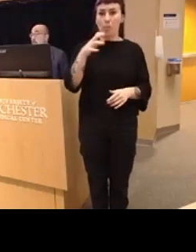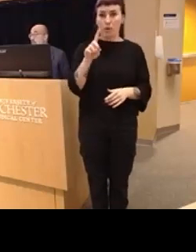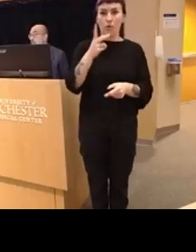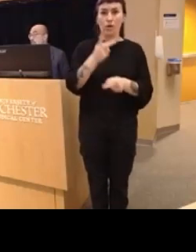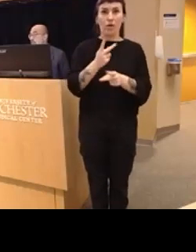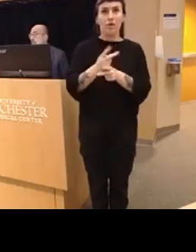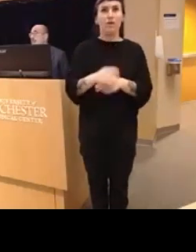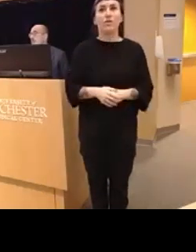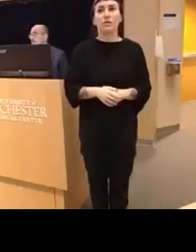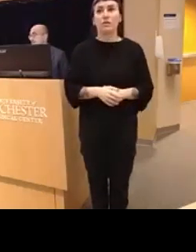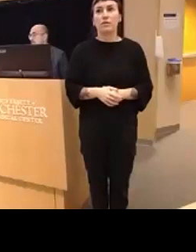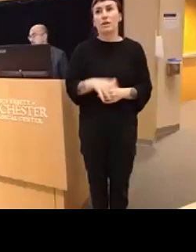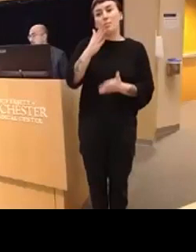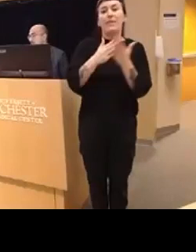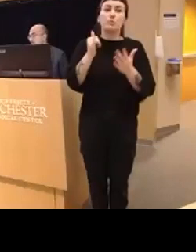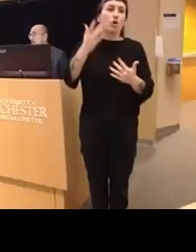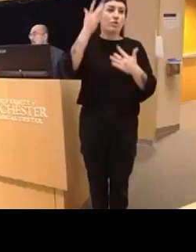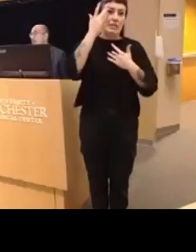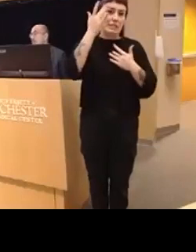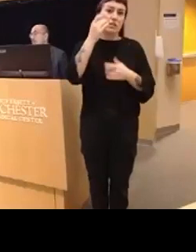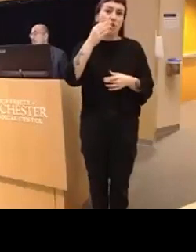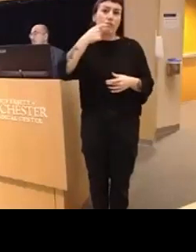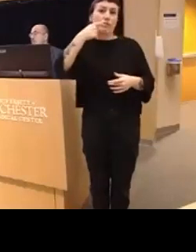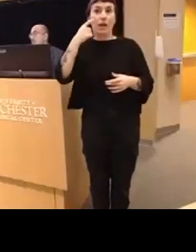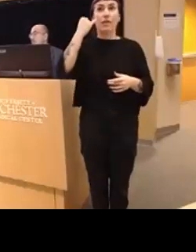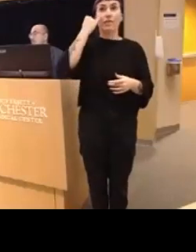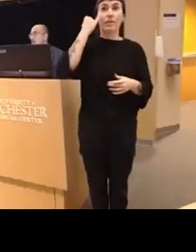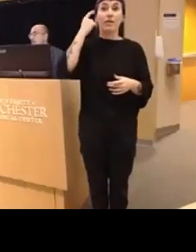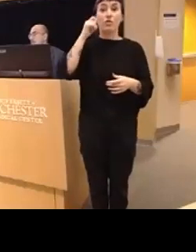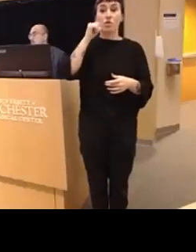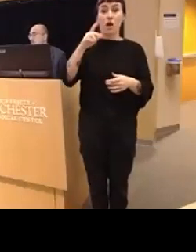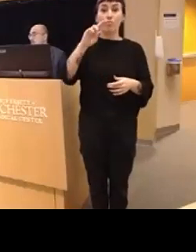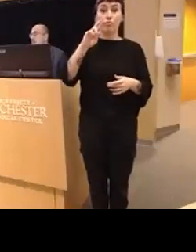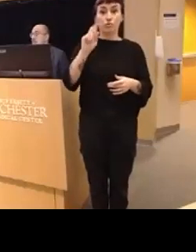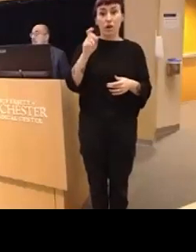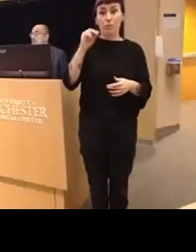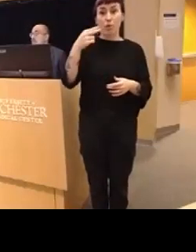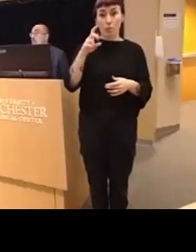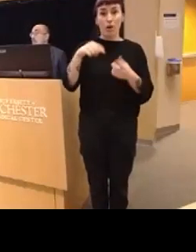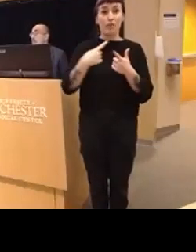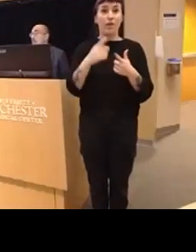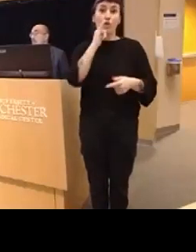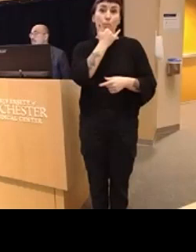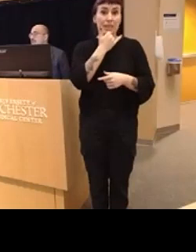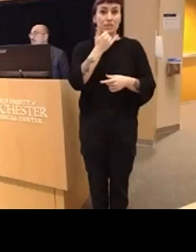get opioid and that's part of the disease of addiction that they think if they don't get prescribed an opioid they're getting mistreated and that's a huge barrier so there's a lot of